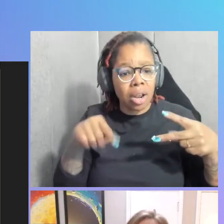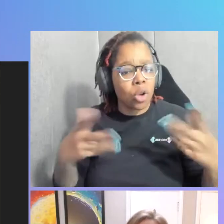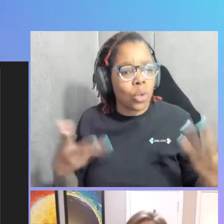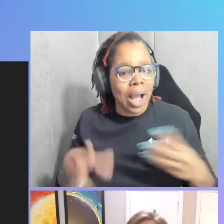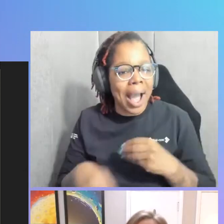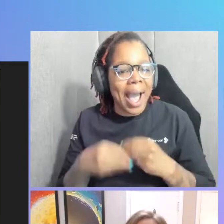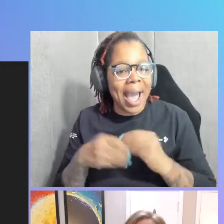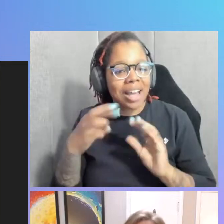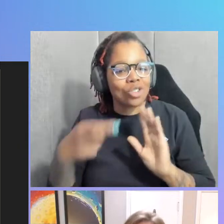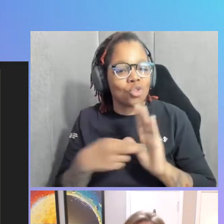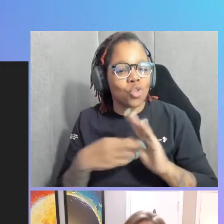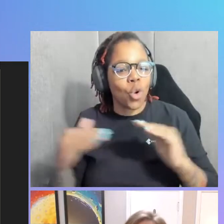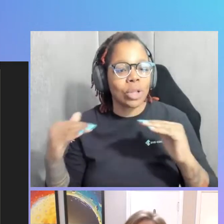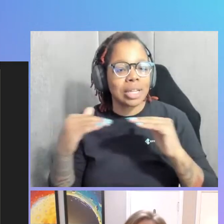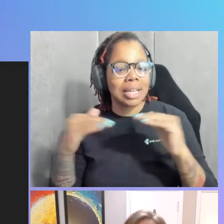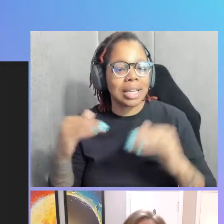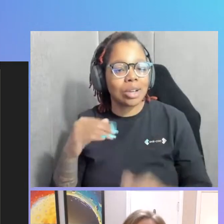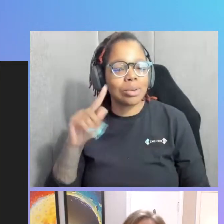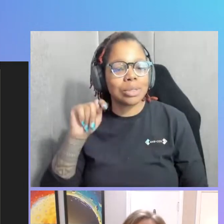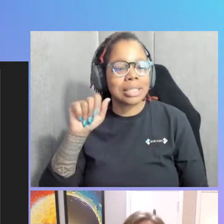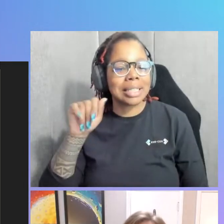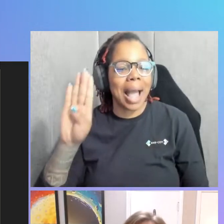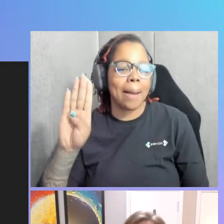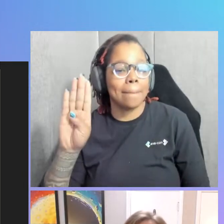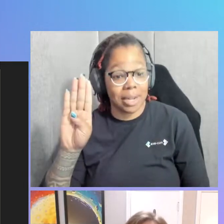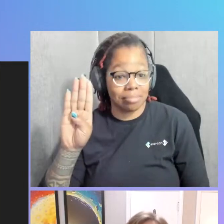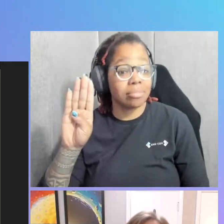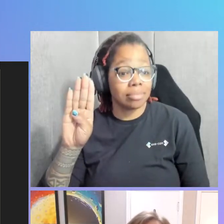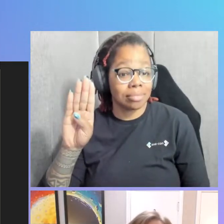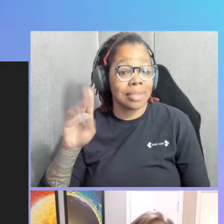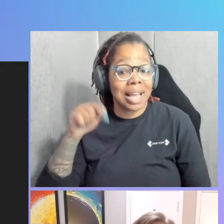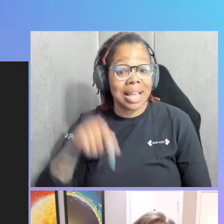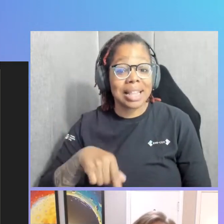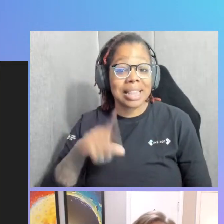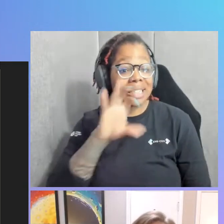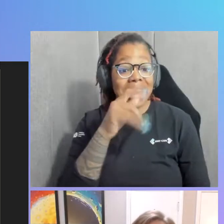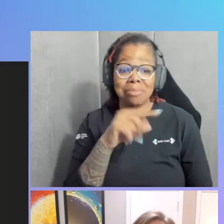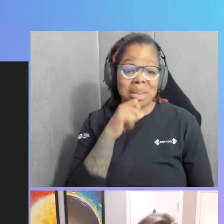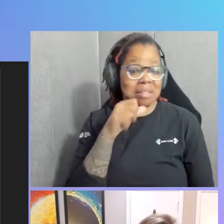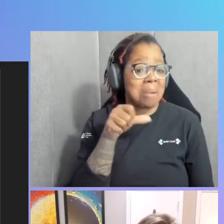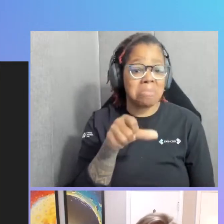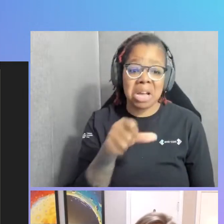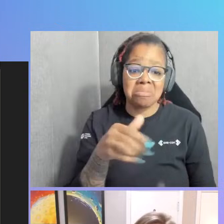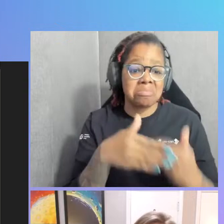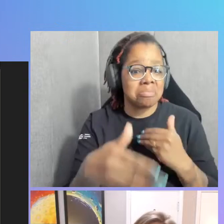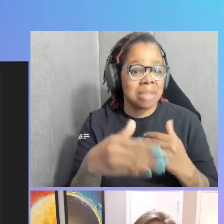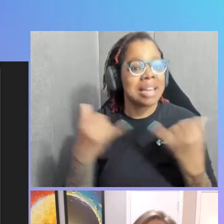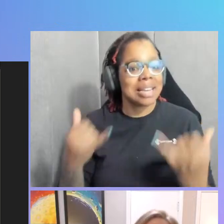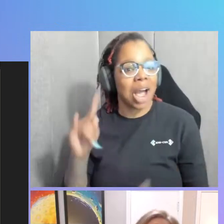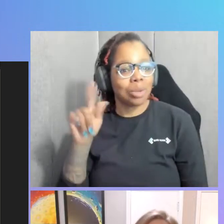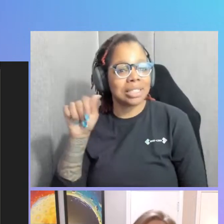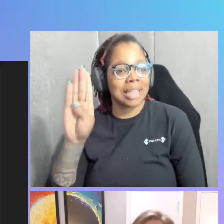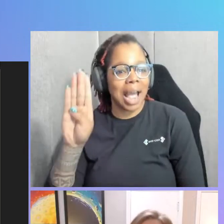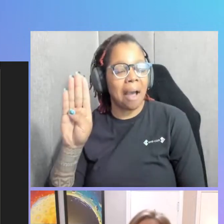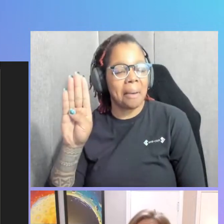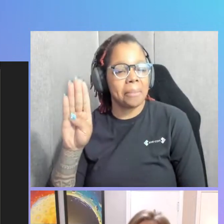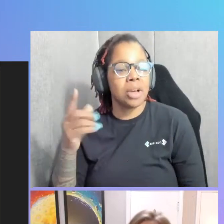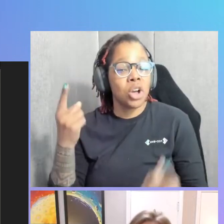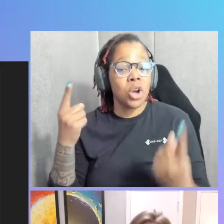equals tab. This element is no longer a button, it's a tab. And